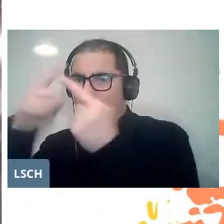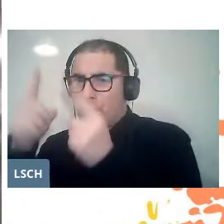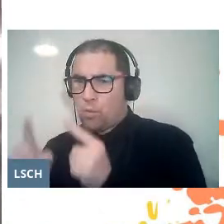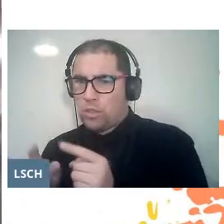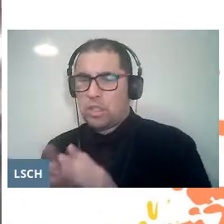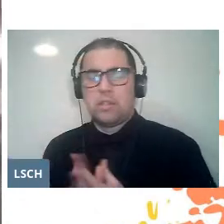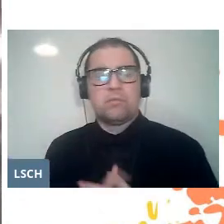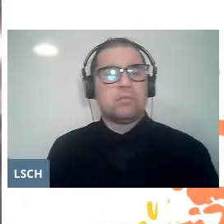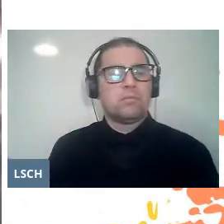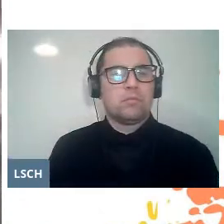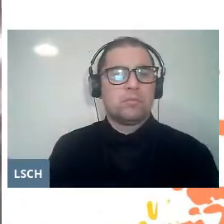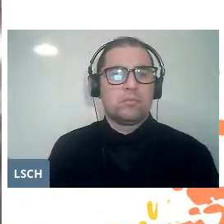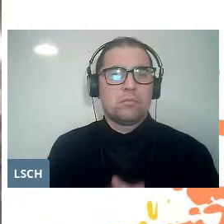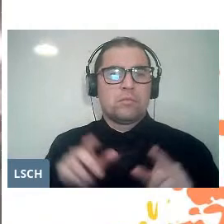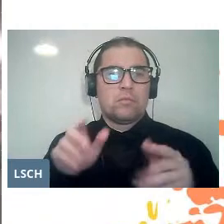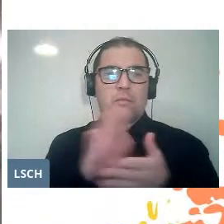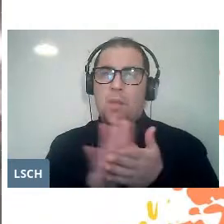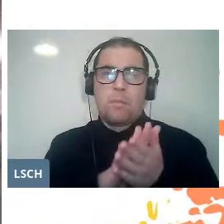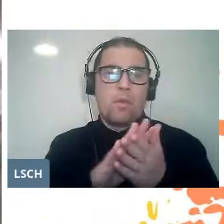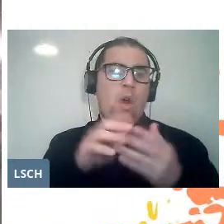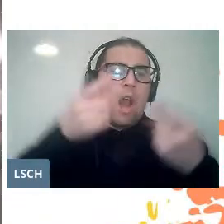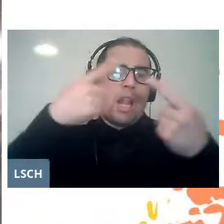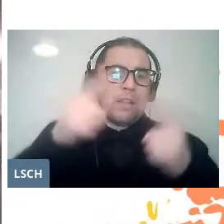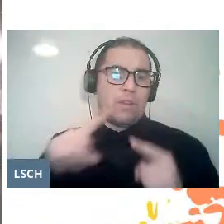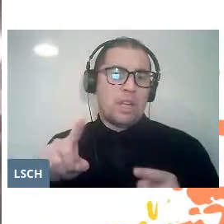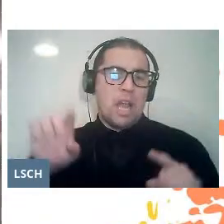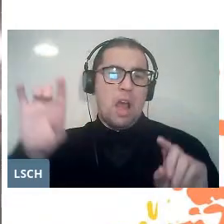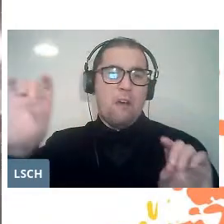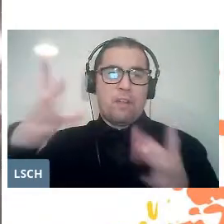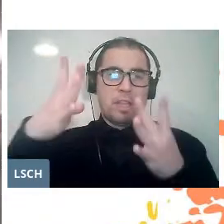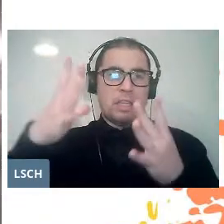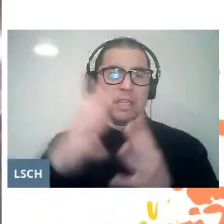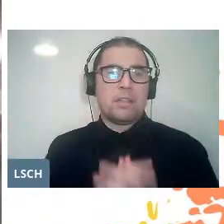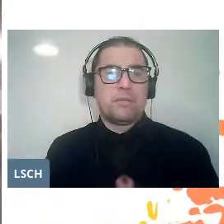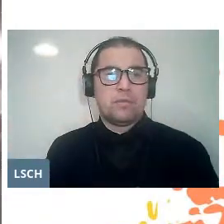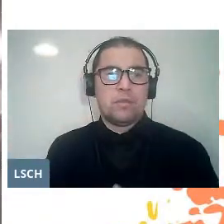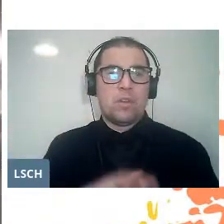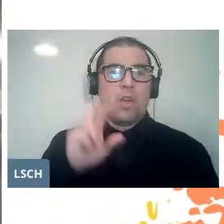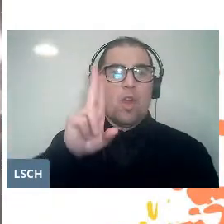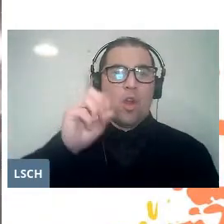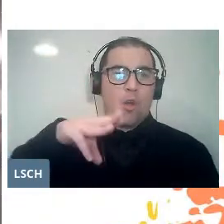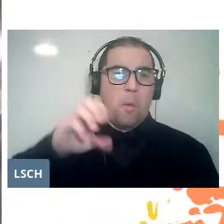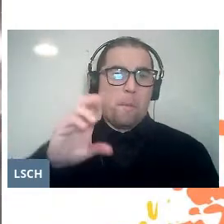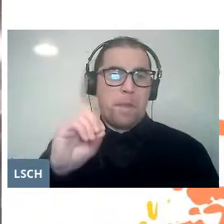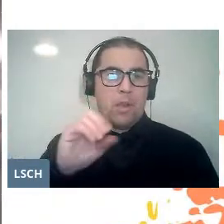for example, the fantastic symphony, Harold in Italy, Romeo and Juliet.